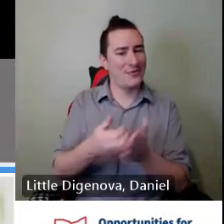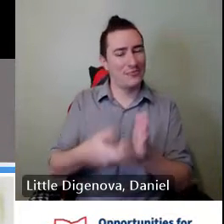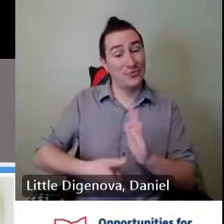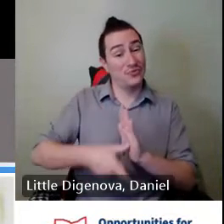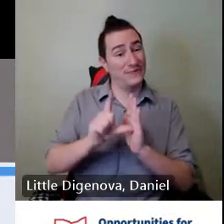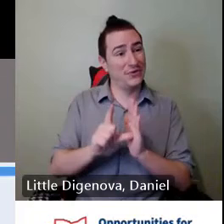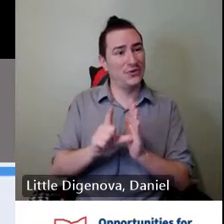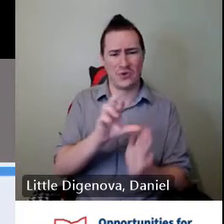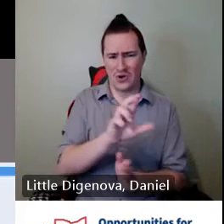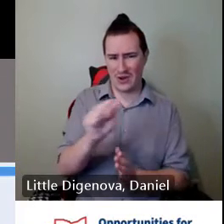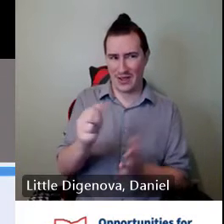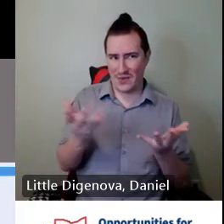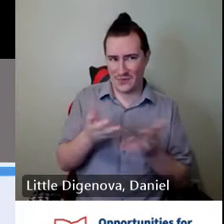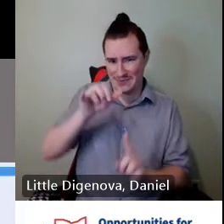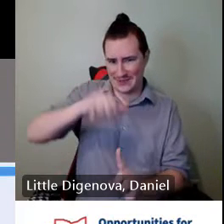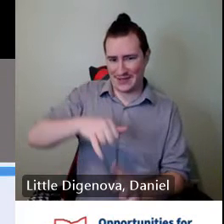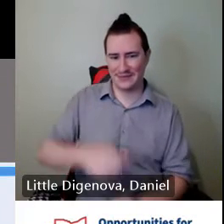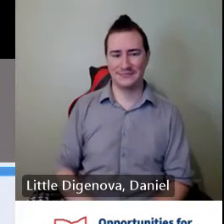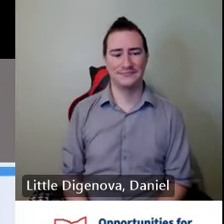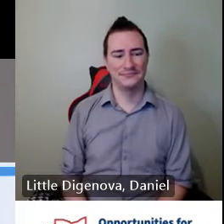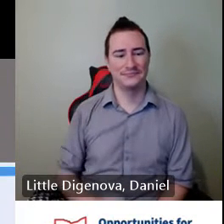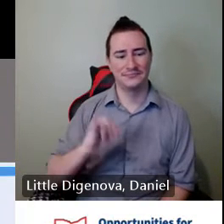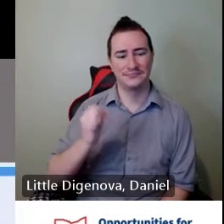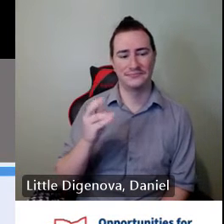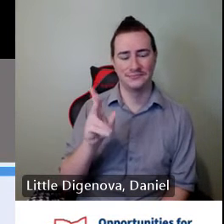Basically, a reasonable accommodation is a change in the